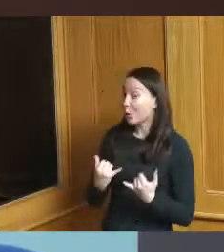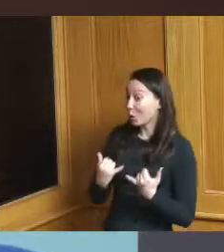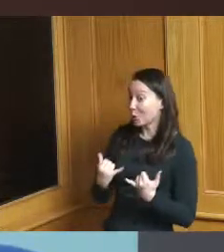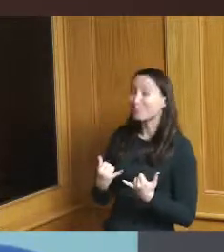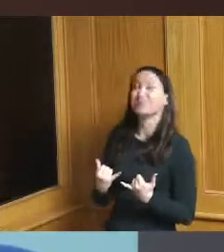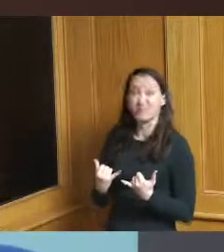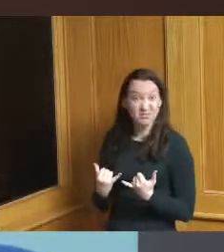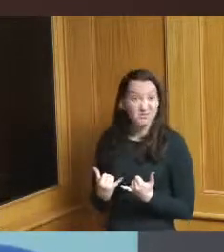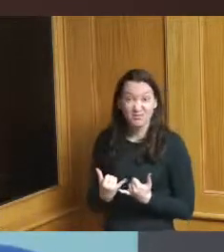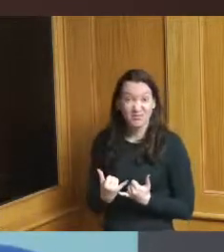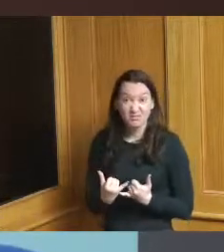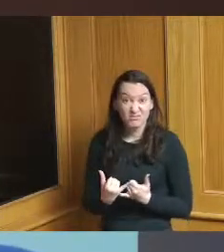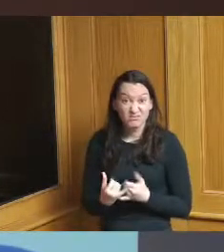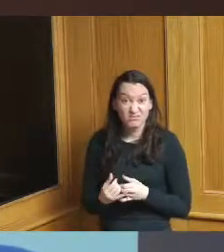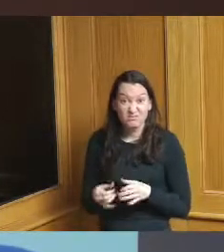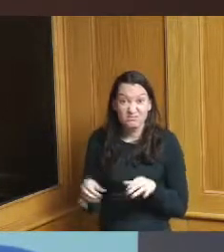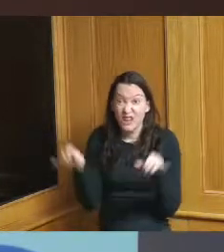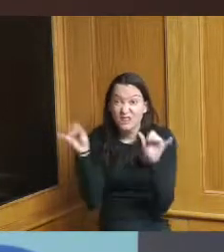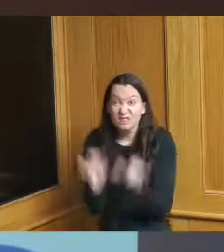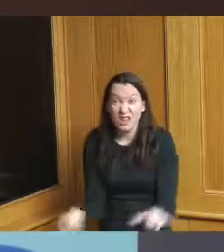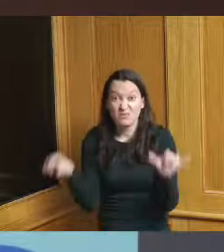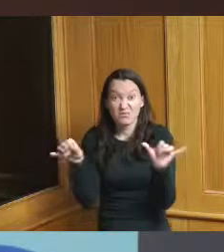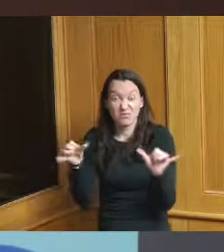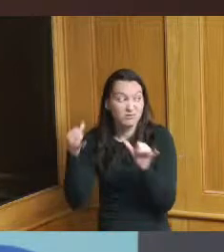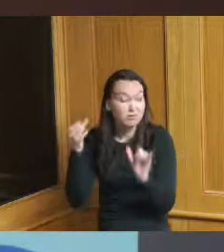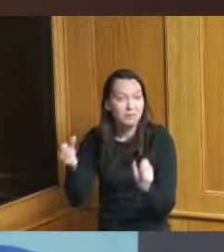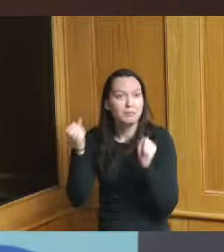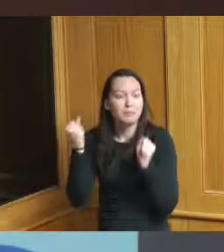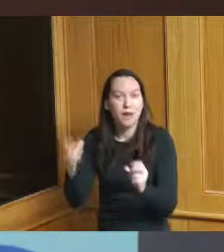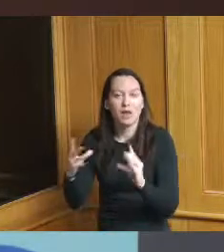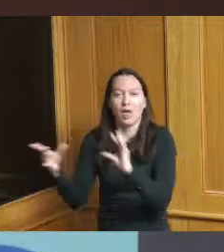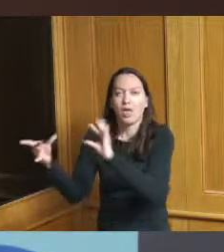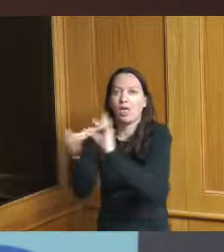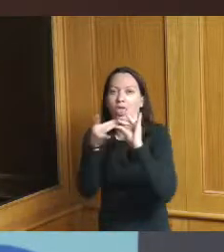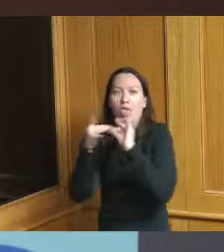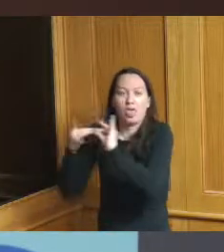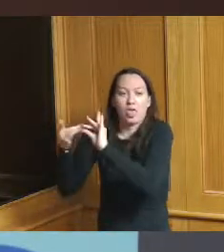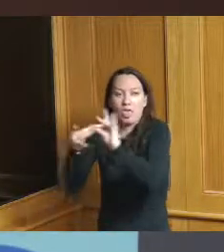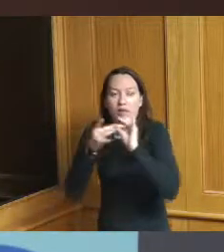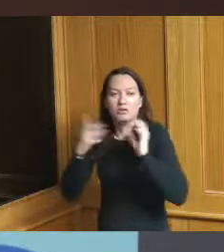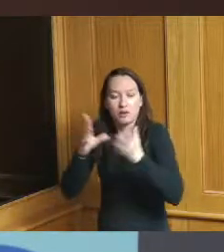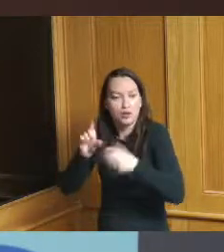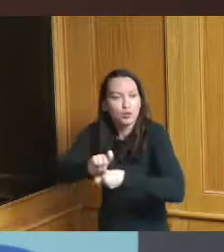basically unchanged a lot of information out there we've done a lot of work in the city in the county